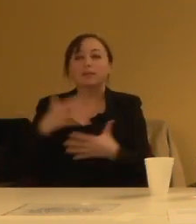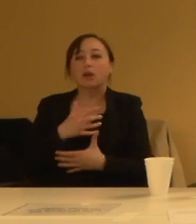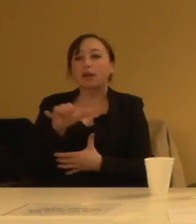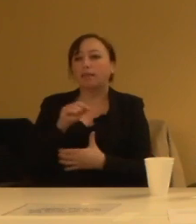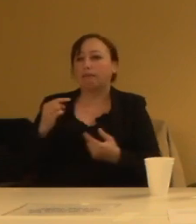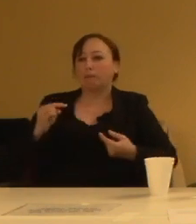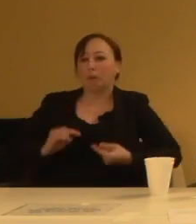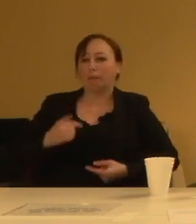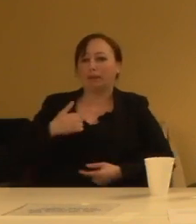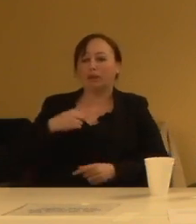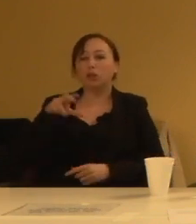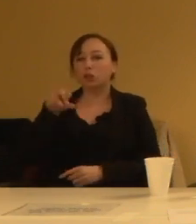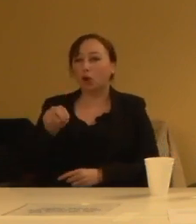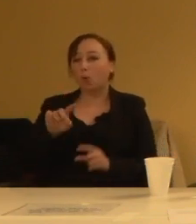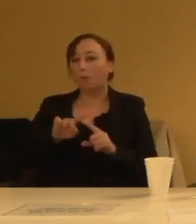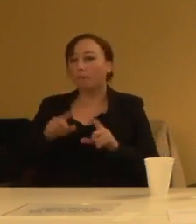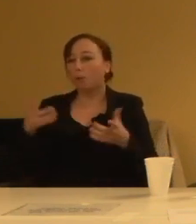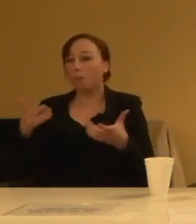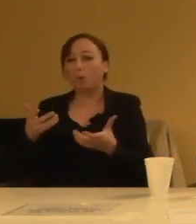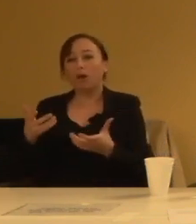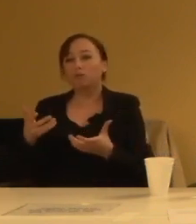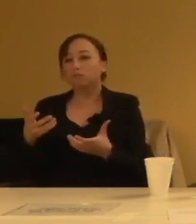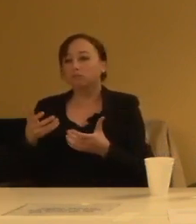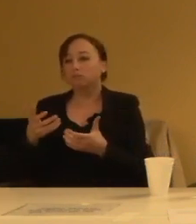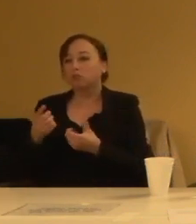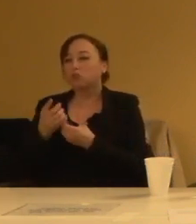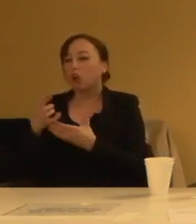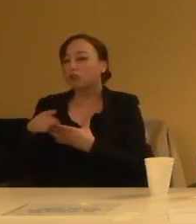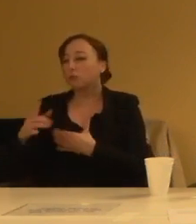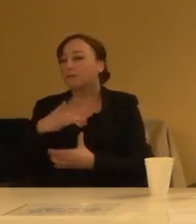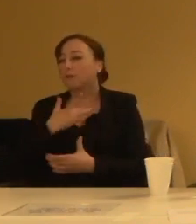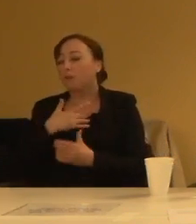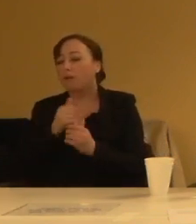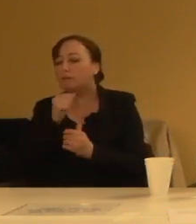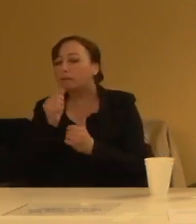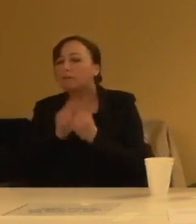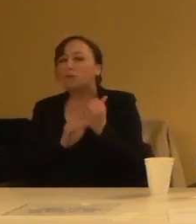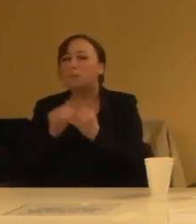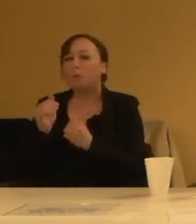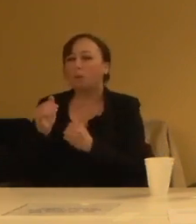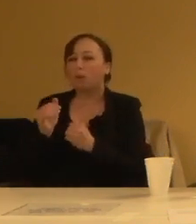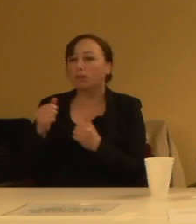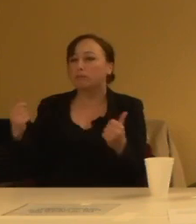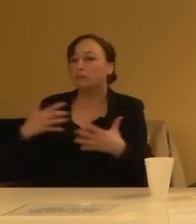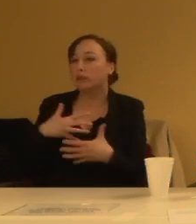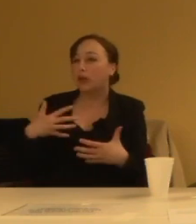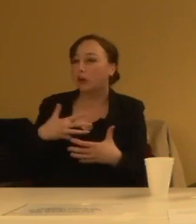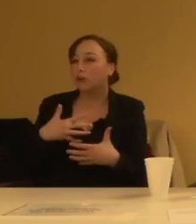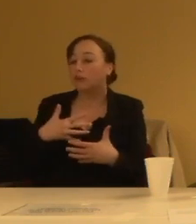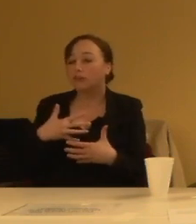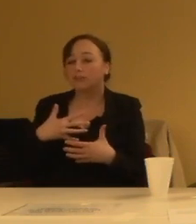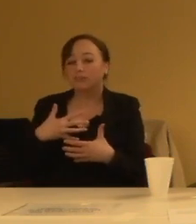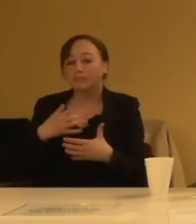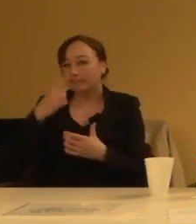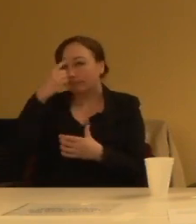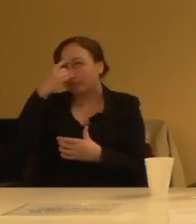but what are the things that that scare you? But it's a muscle, it's a discipline, it's a sociological discipline, it's an academic discipline.